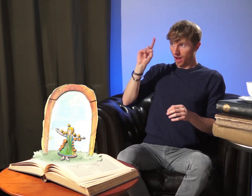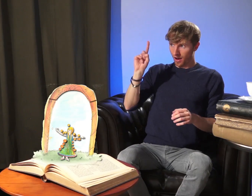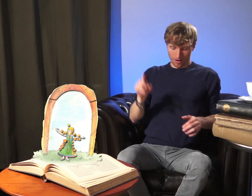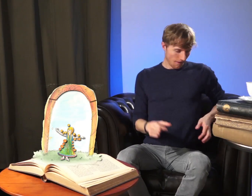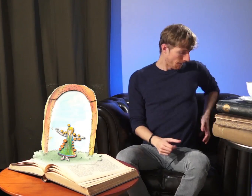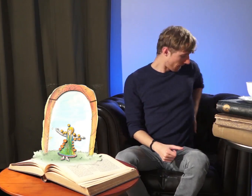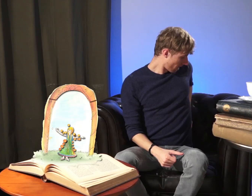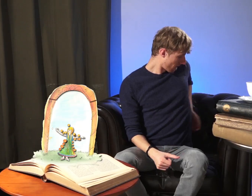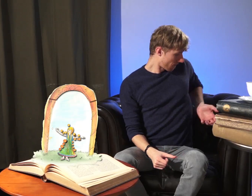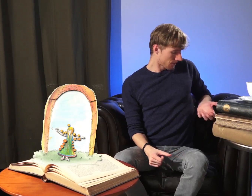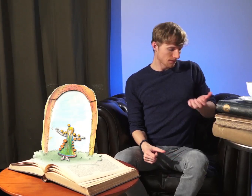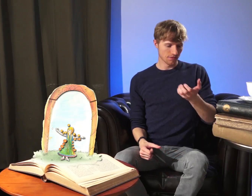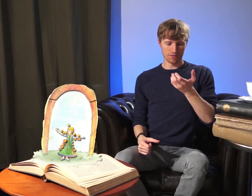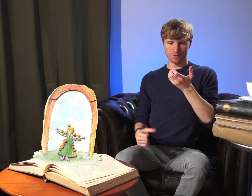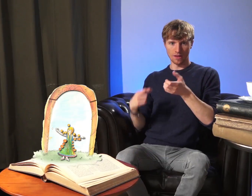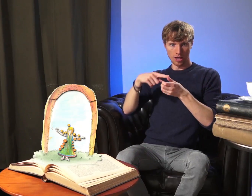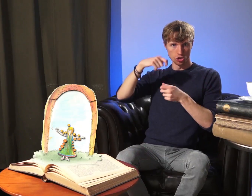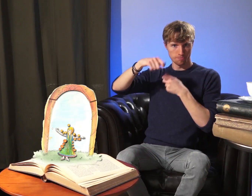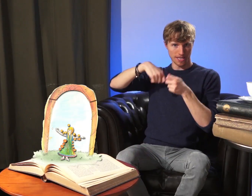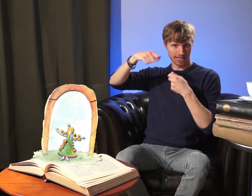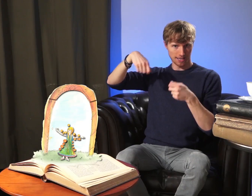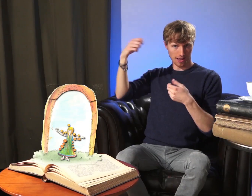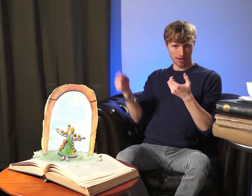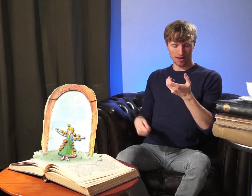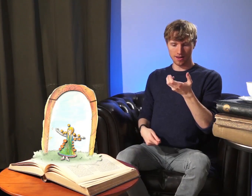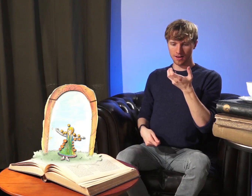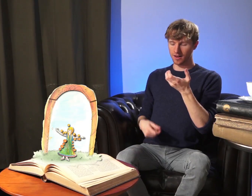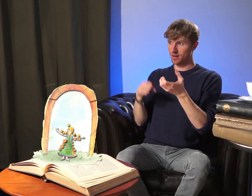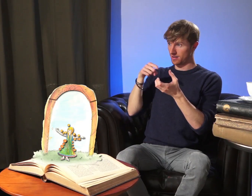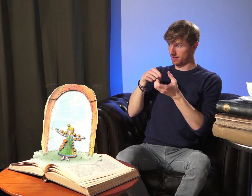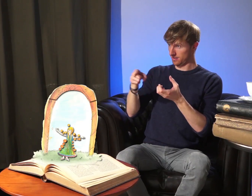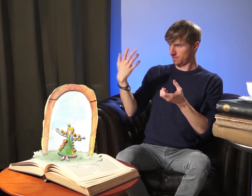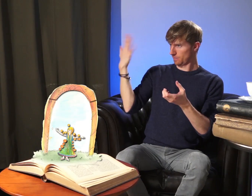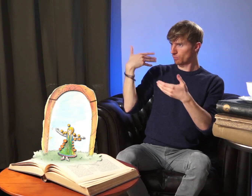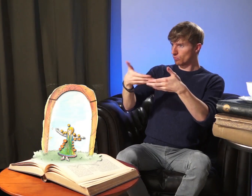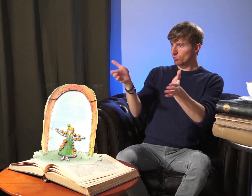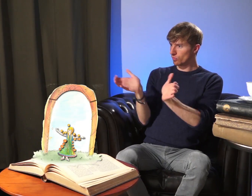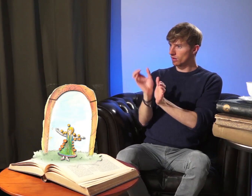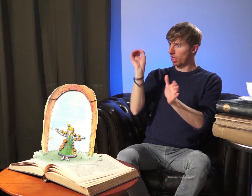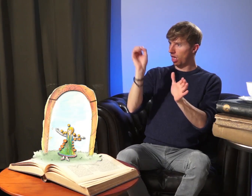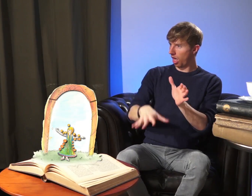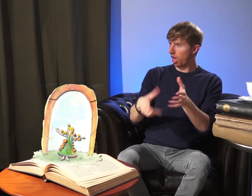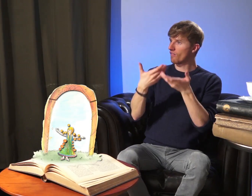"Oh and here´s the shuttle that you dropped into the well.